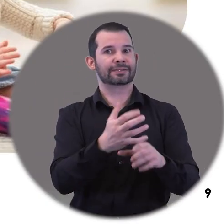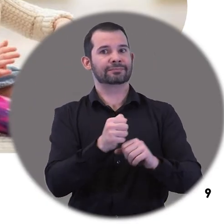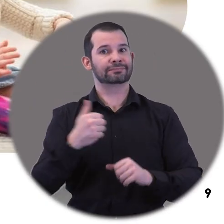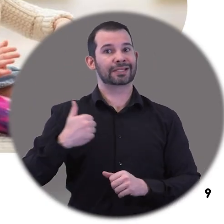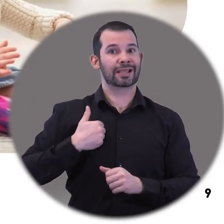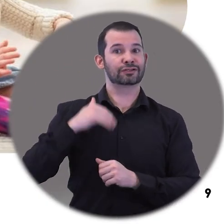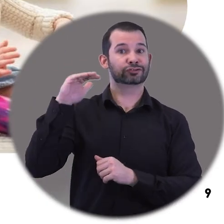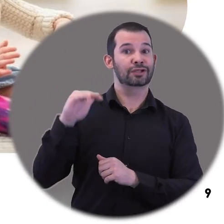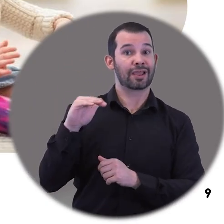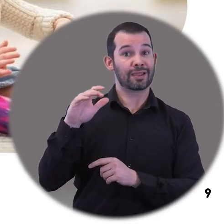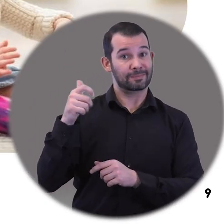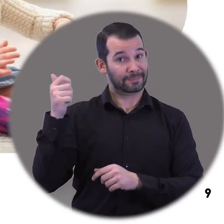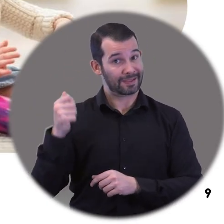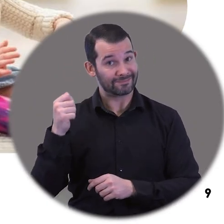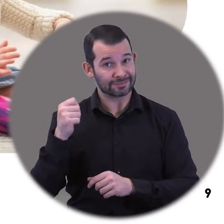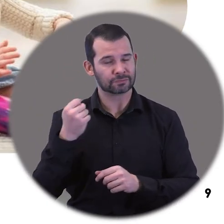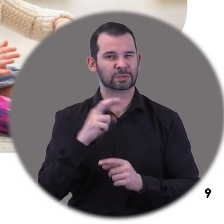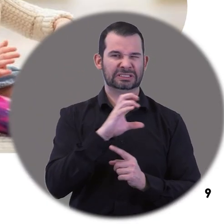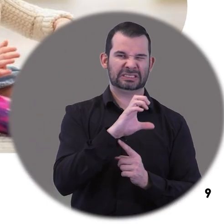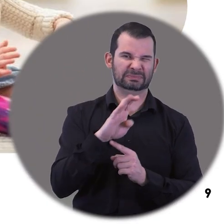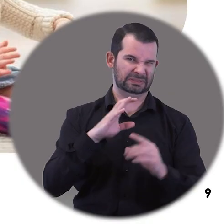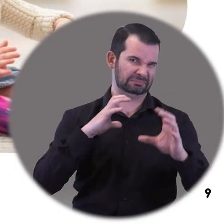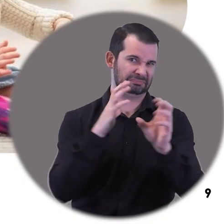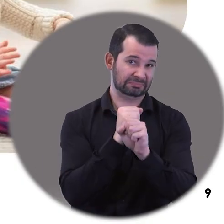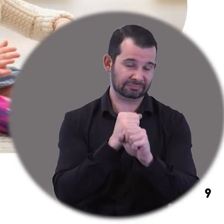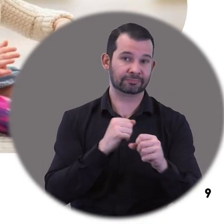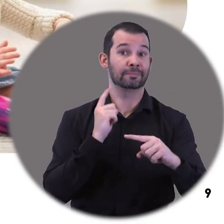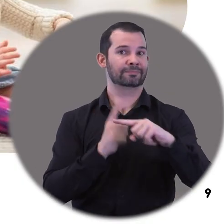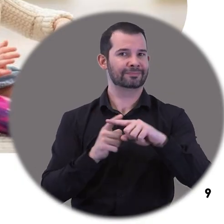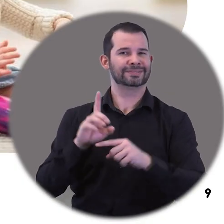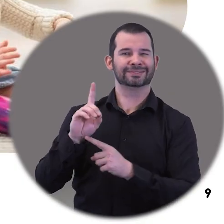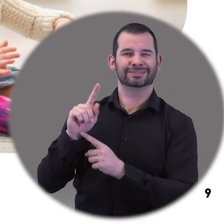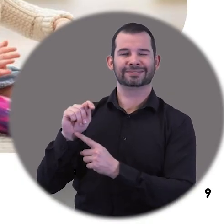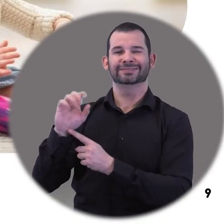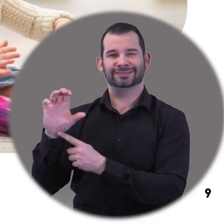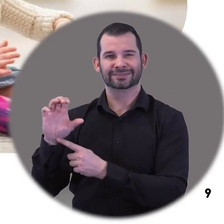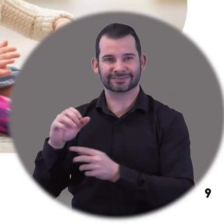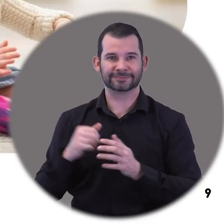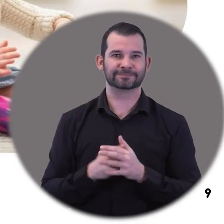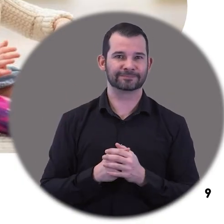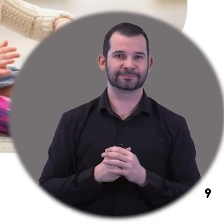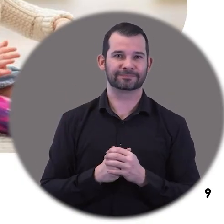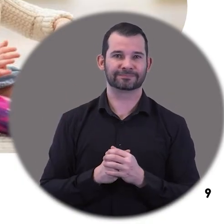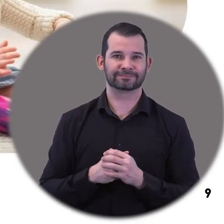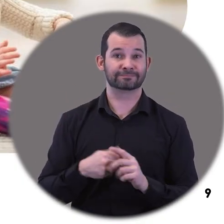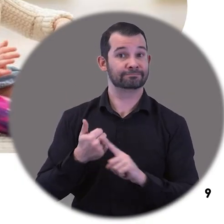for the Canada child benefit, or the CCB for short, and the DTC.